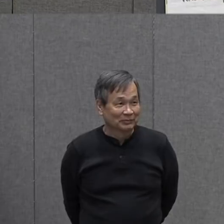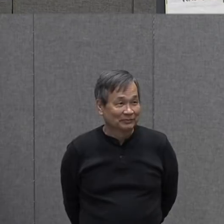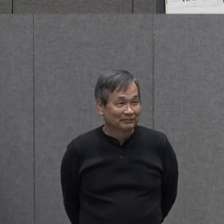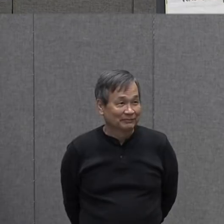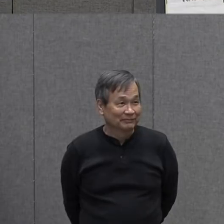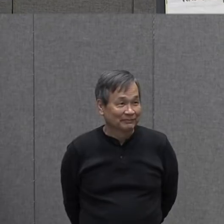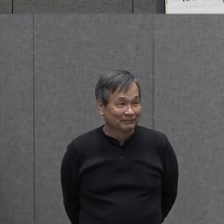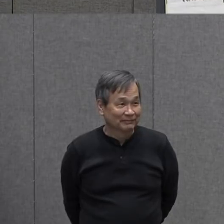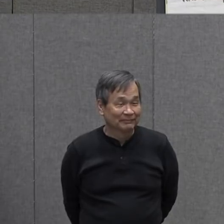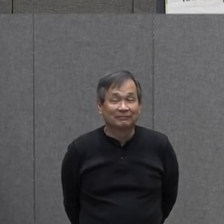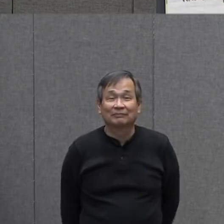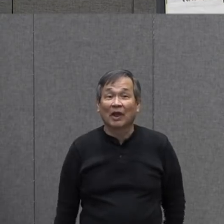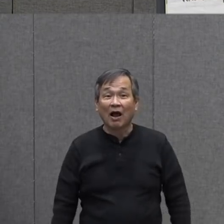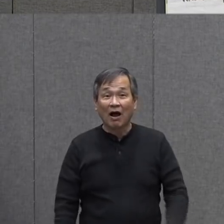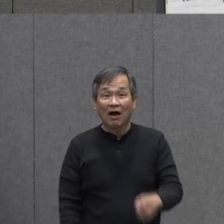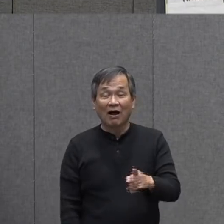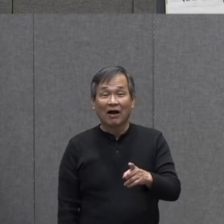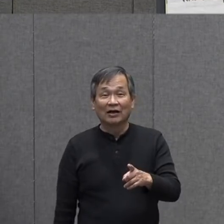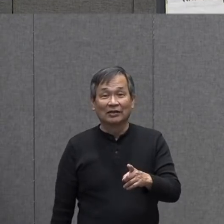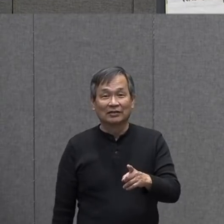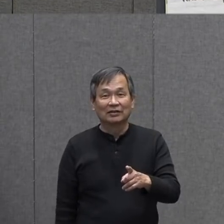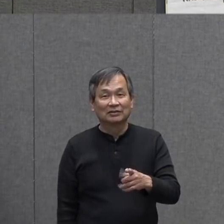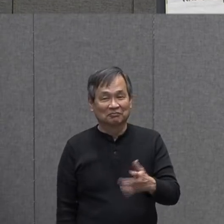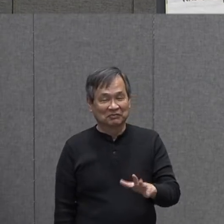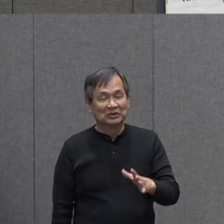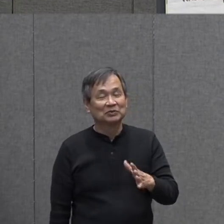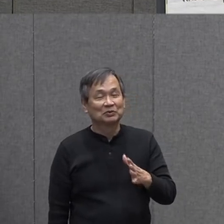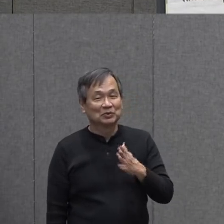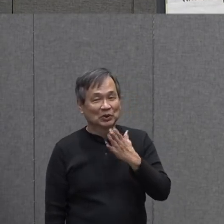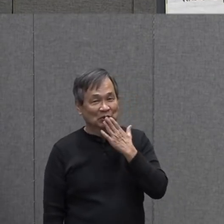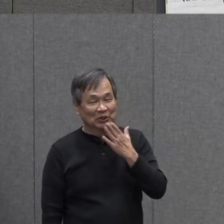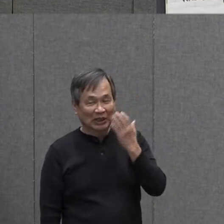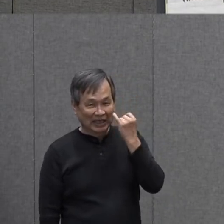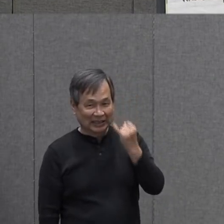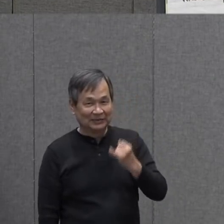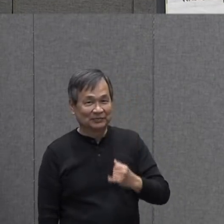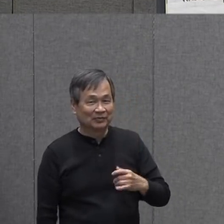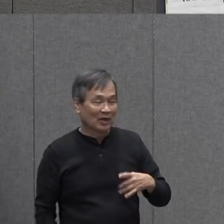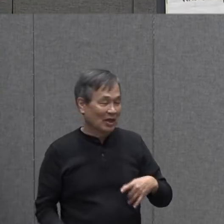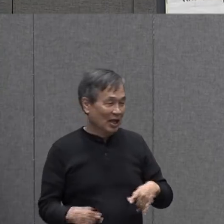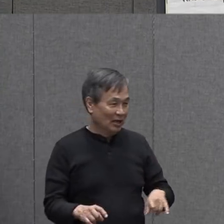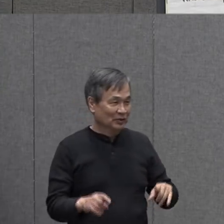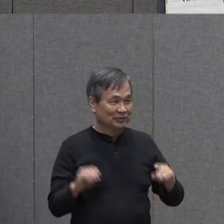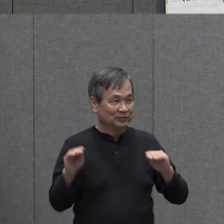Ah, thank you, some of you were telling me, while I was moving that around, tellin' me where I went.